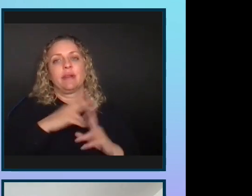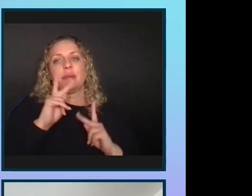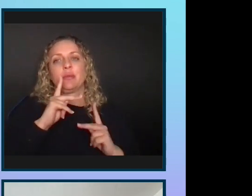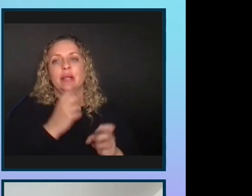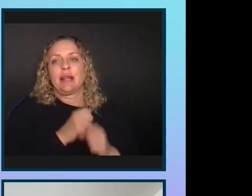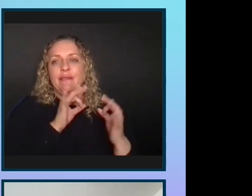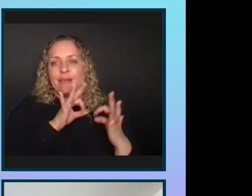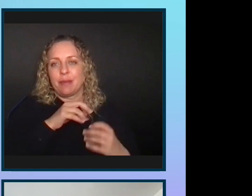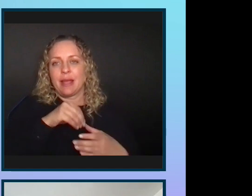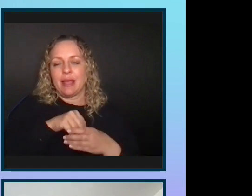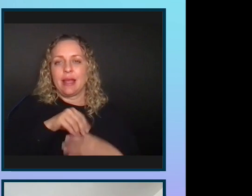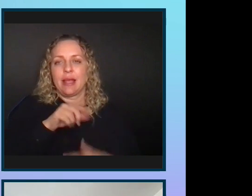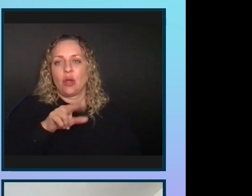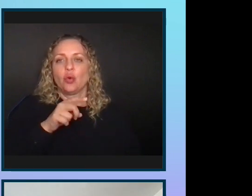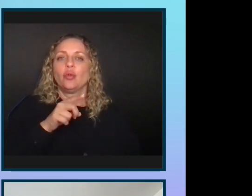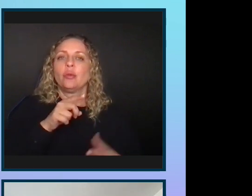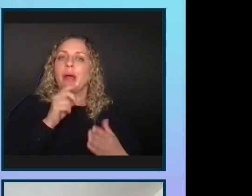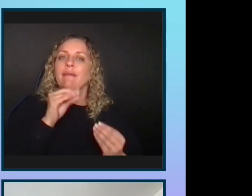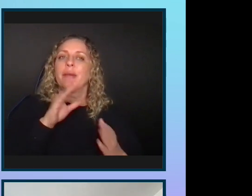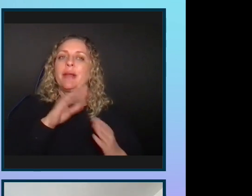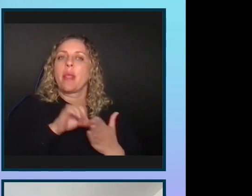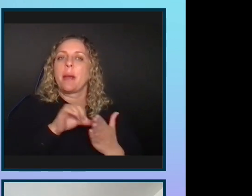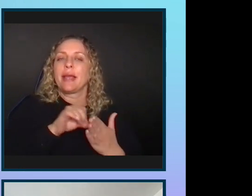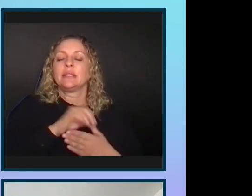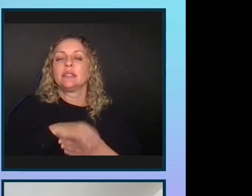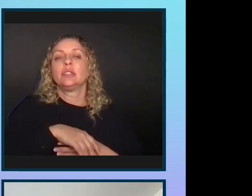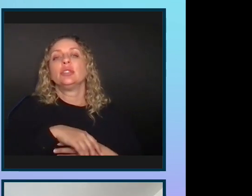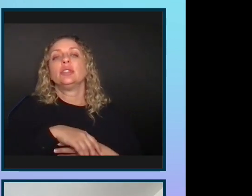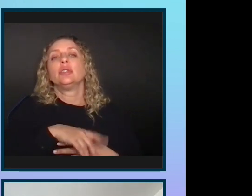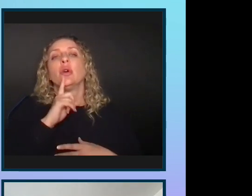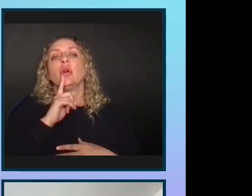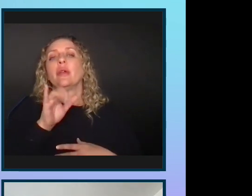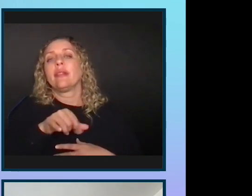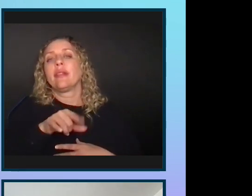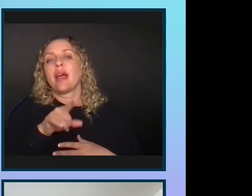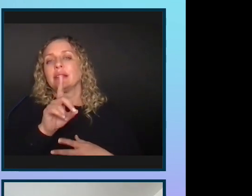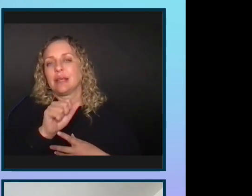about information on a page. When we have a disabled button on a page, it almost always prevents the user